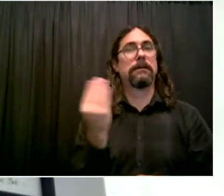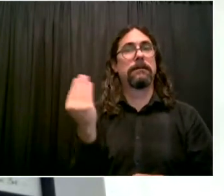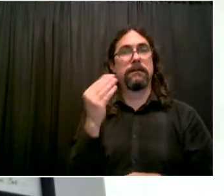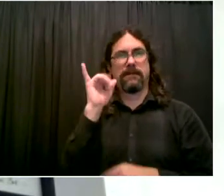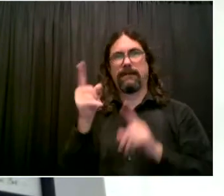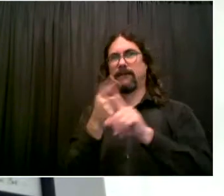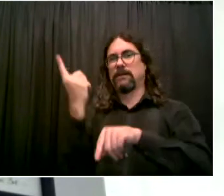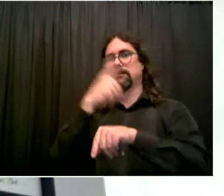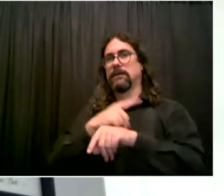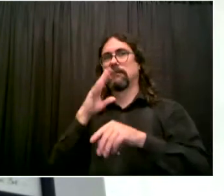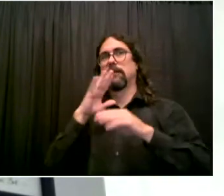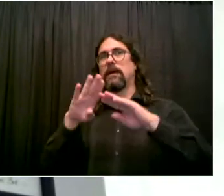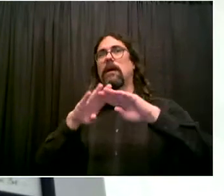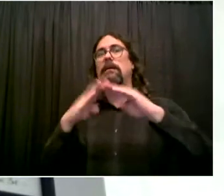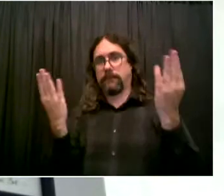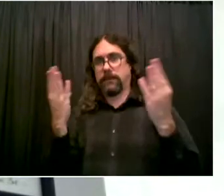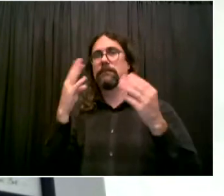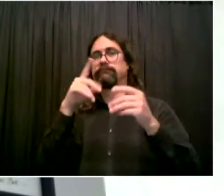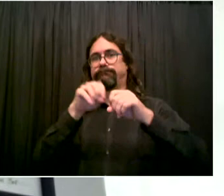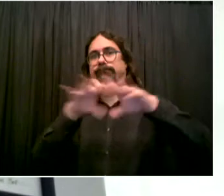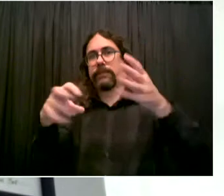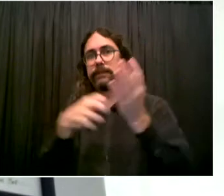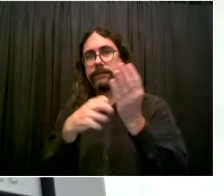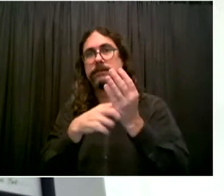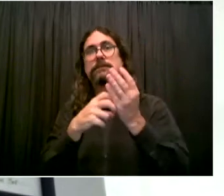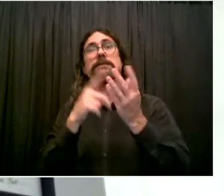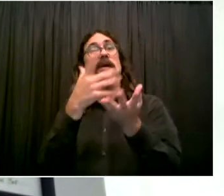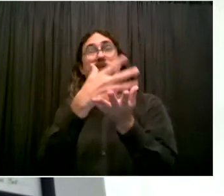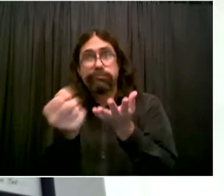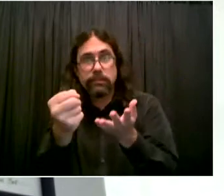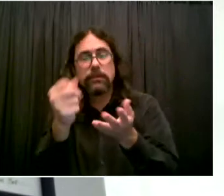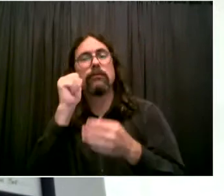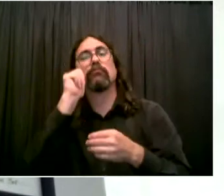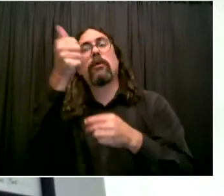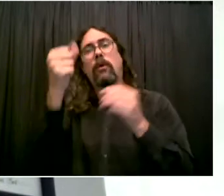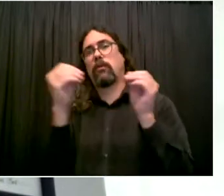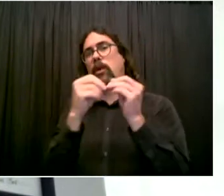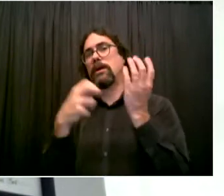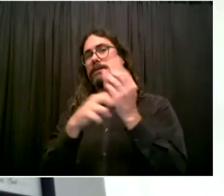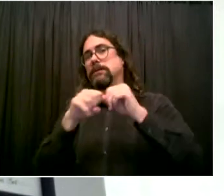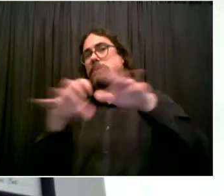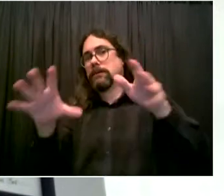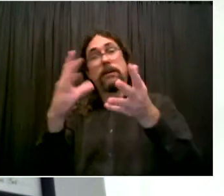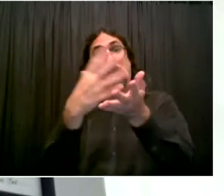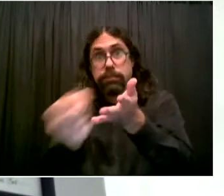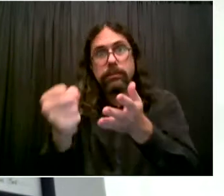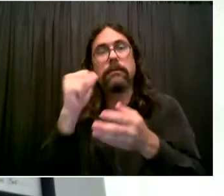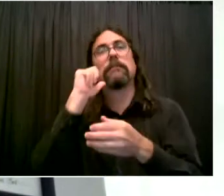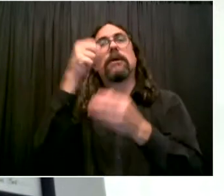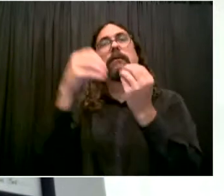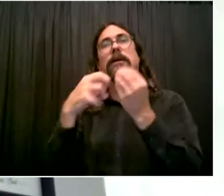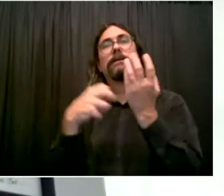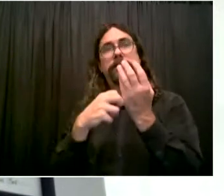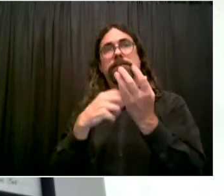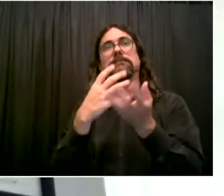NYC.GOV/HOMCOEMING WEEK. STARTING ON MONDAY, AUGUST 2 00 A.M., ADDITIONAL FREE TICKET RELEASE DATES AND TIMES ARE AS FOLLOWS. TUESDAY, AUGUST 3 AT 7:00 A.M.,